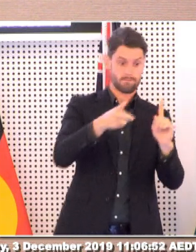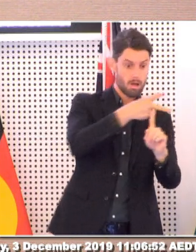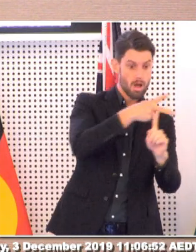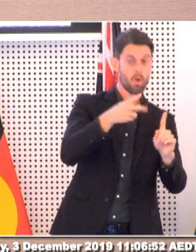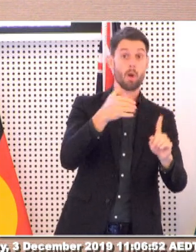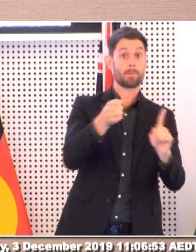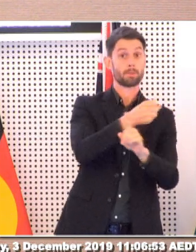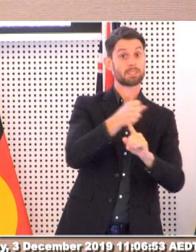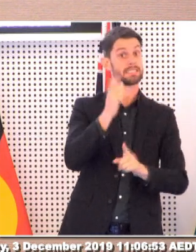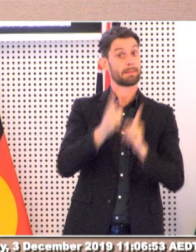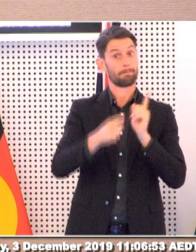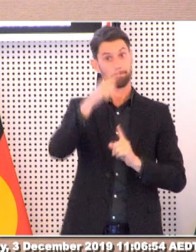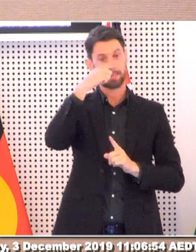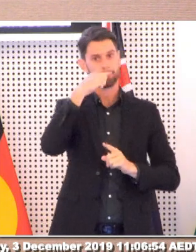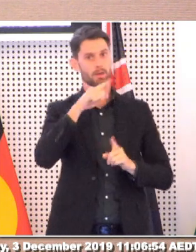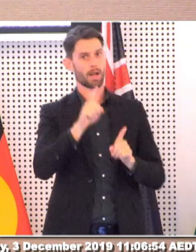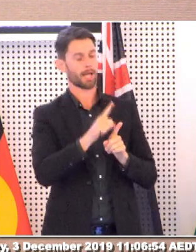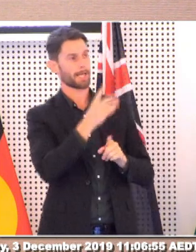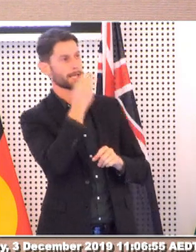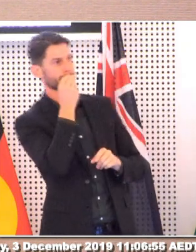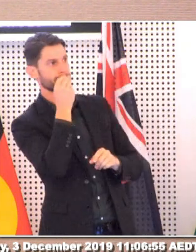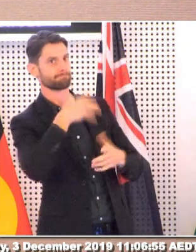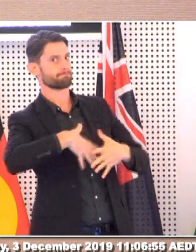to speak, and when I say “people”, what I’m talking about, actually, is –